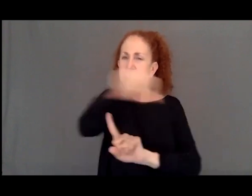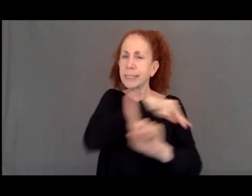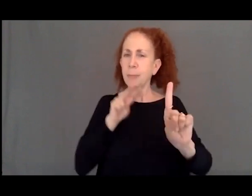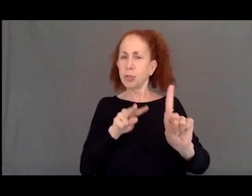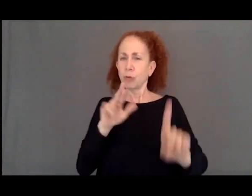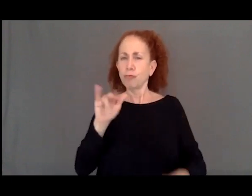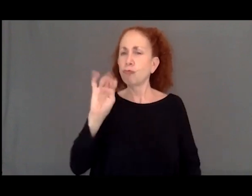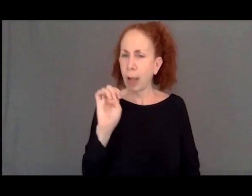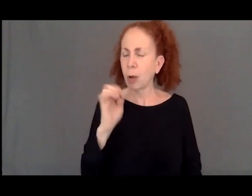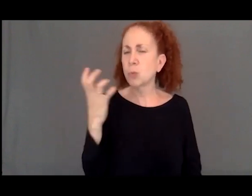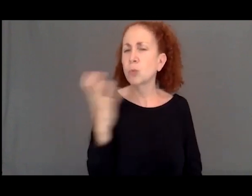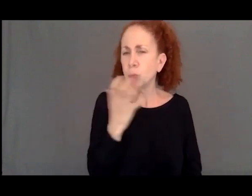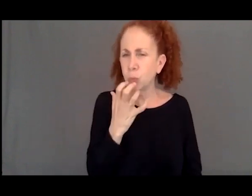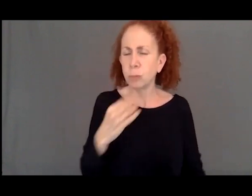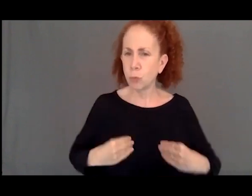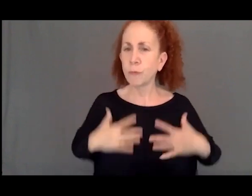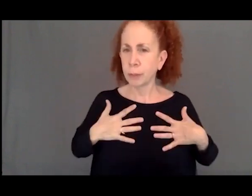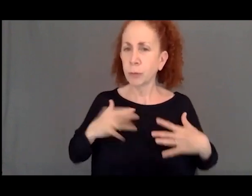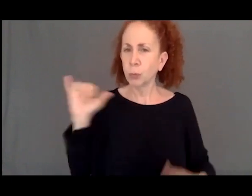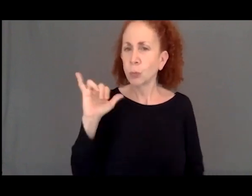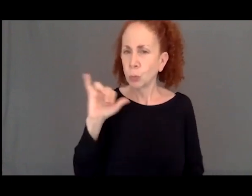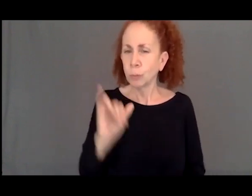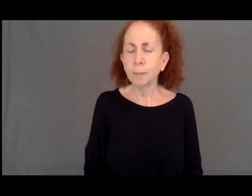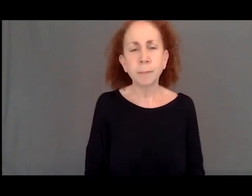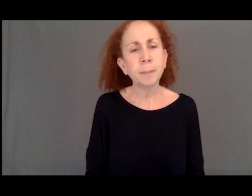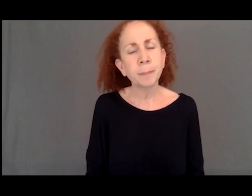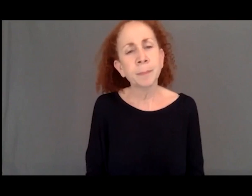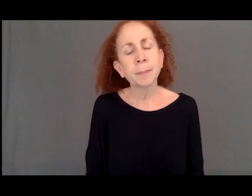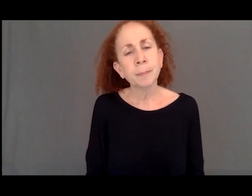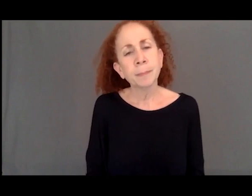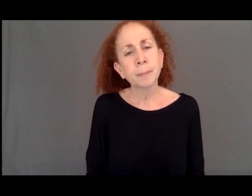and just simply moving to encounter.